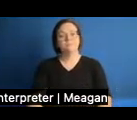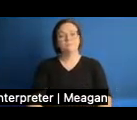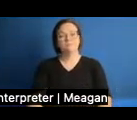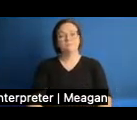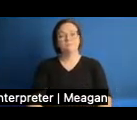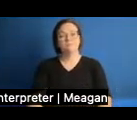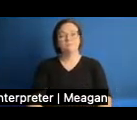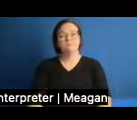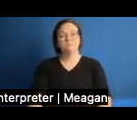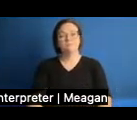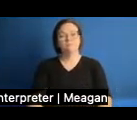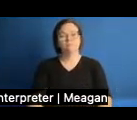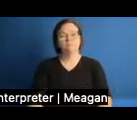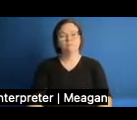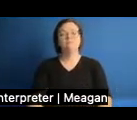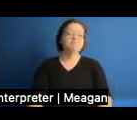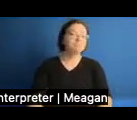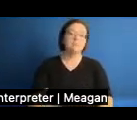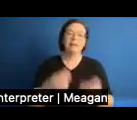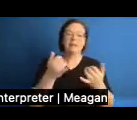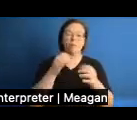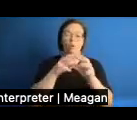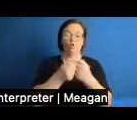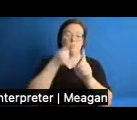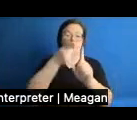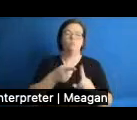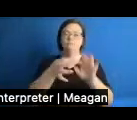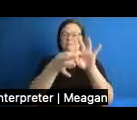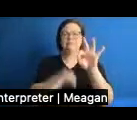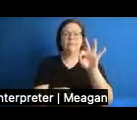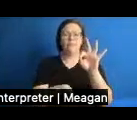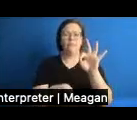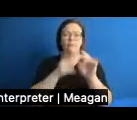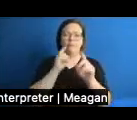So we have very simple workshop goals. And the first one is